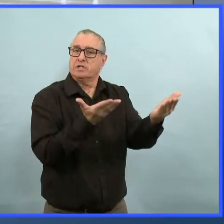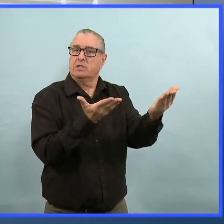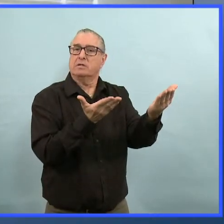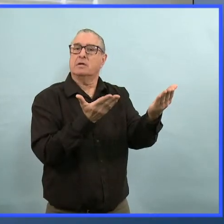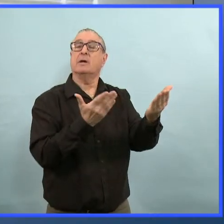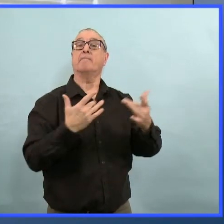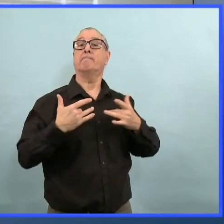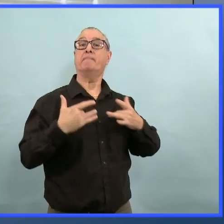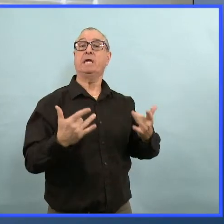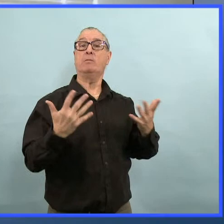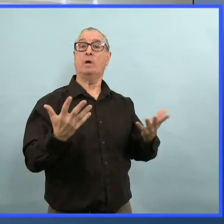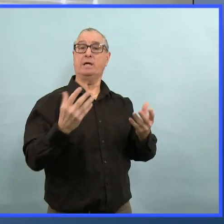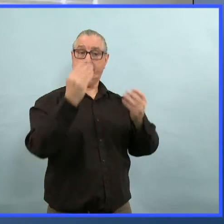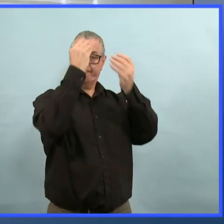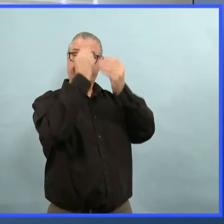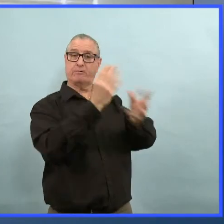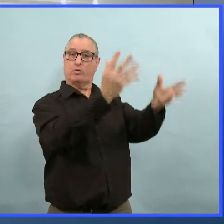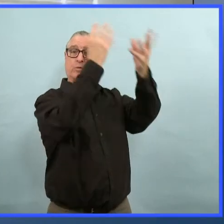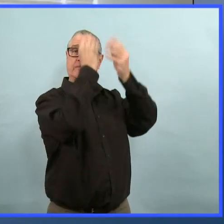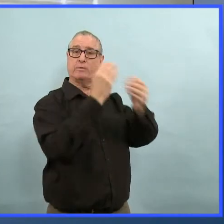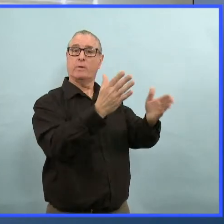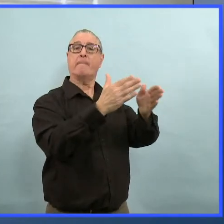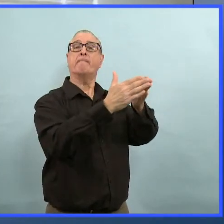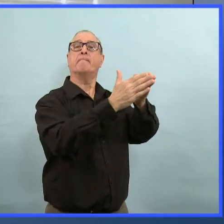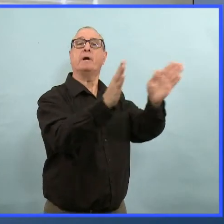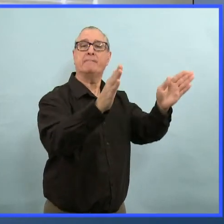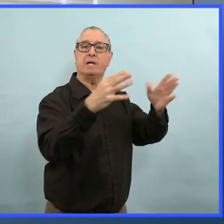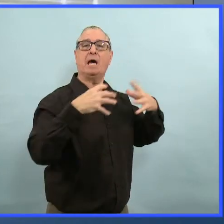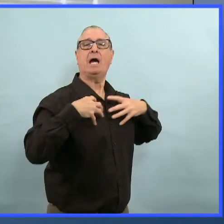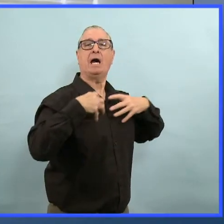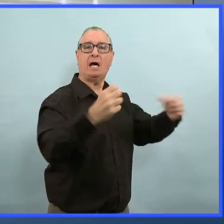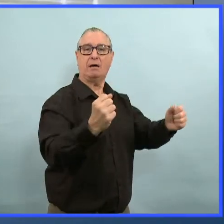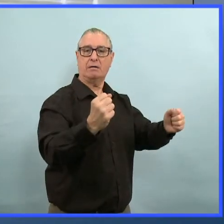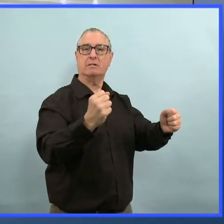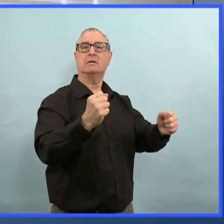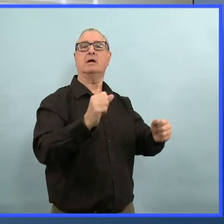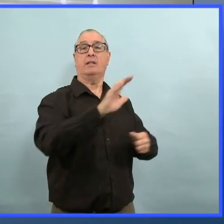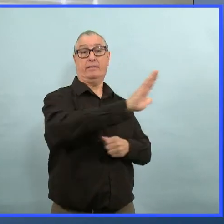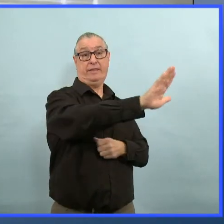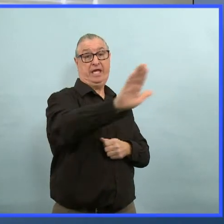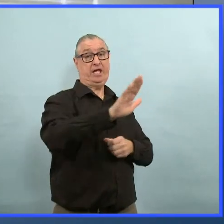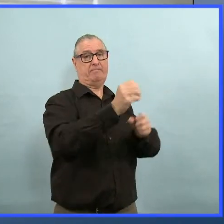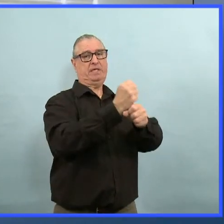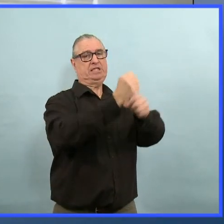is is recommending the the moving forward with the loosening of the public health restrictions